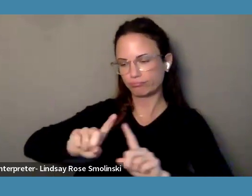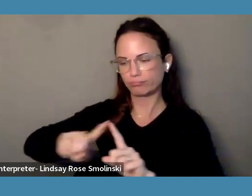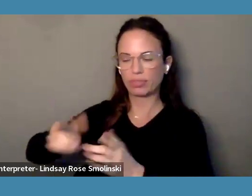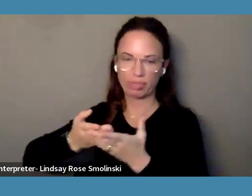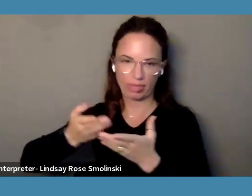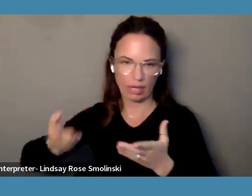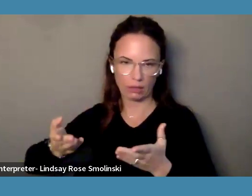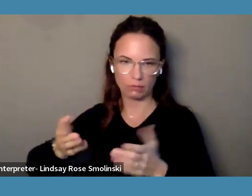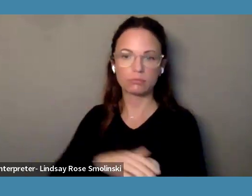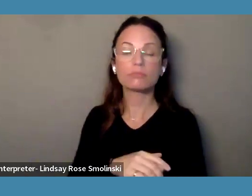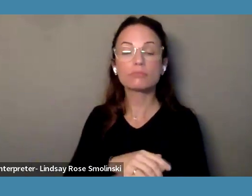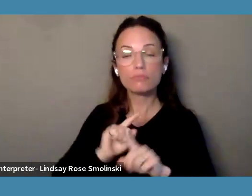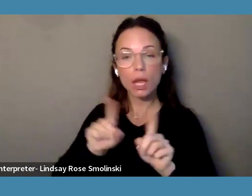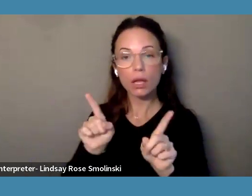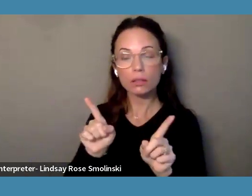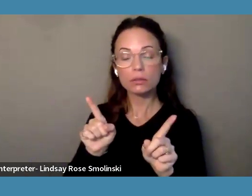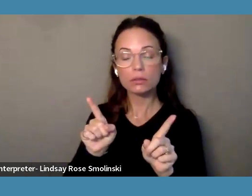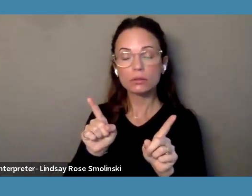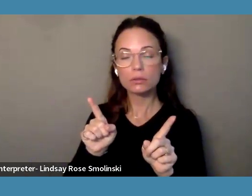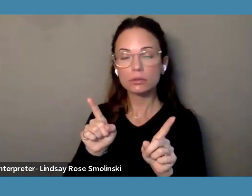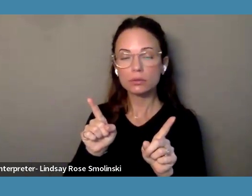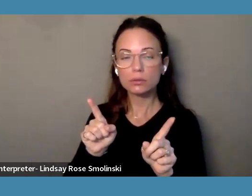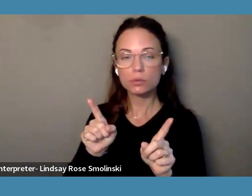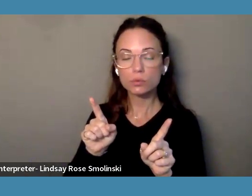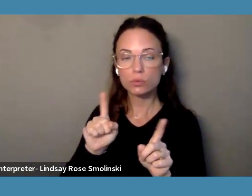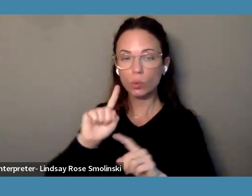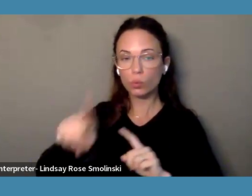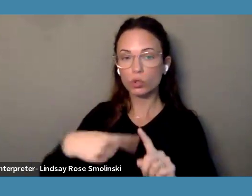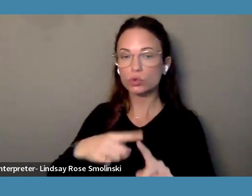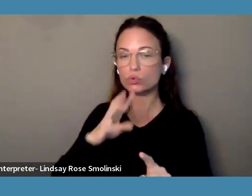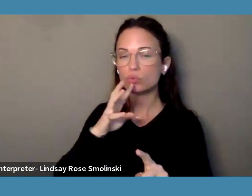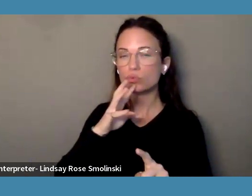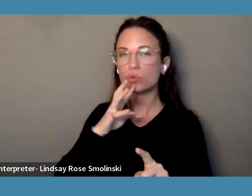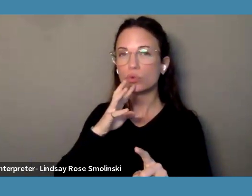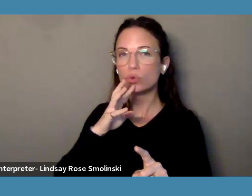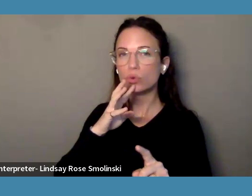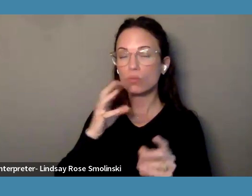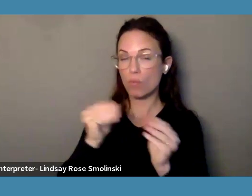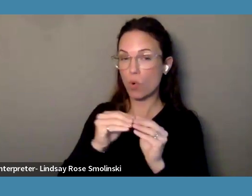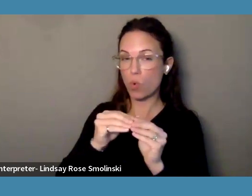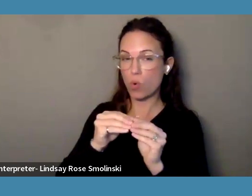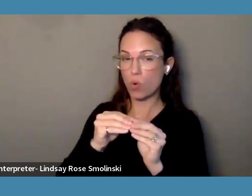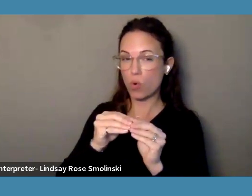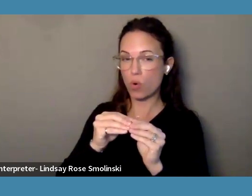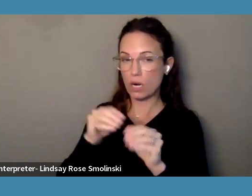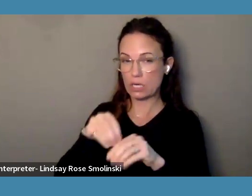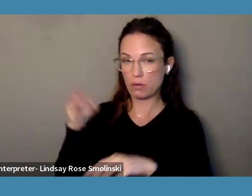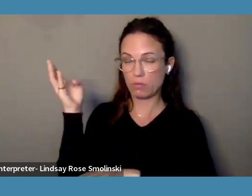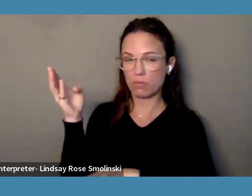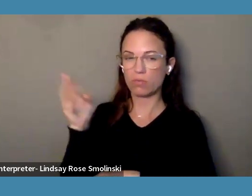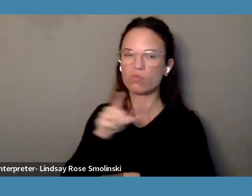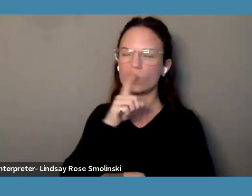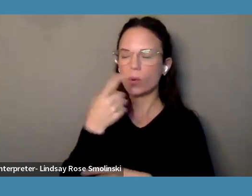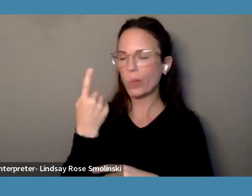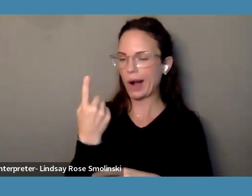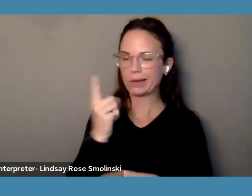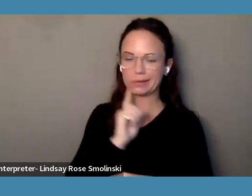But when we talk about this in a little bit, an exhibit is just a single piece of evidence, many of which